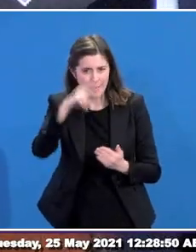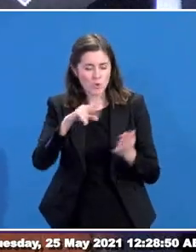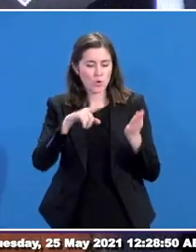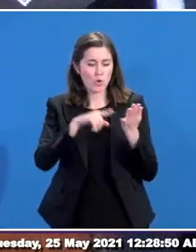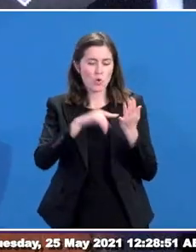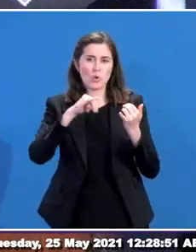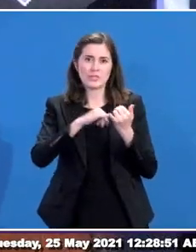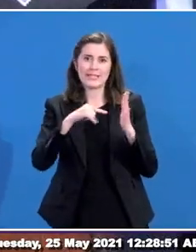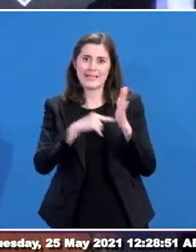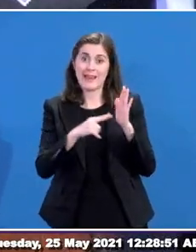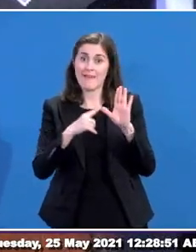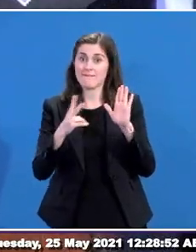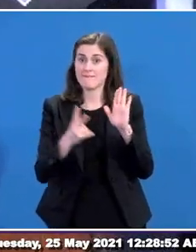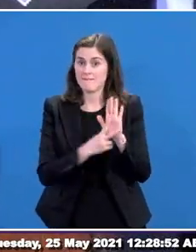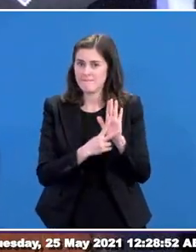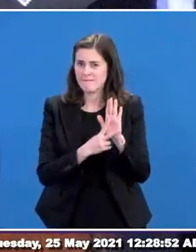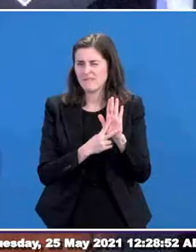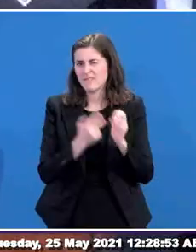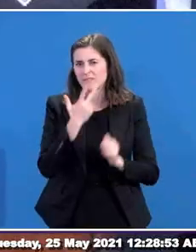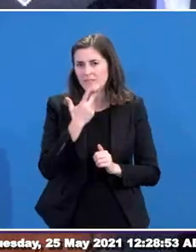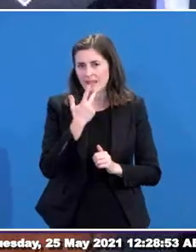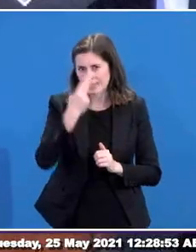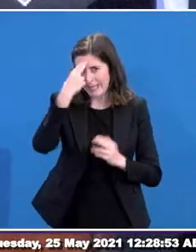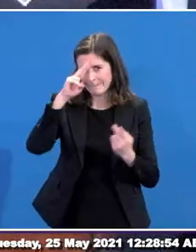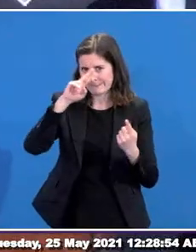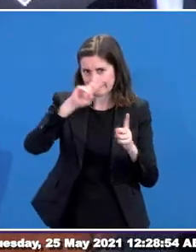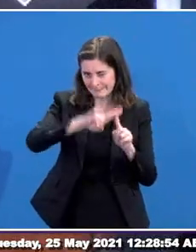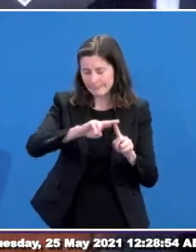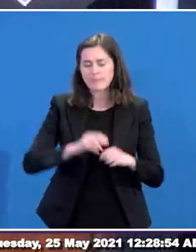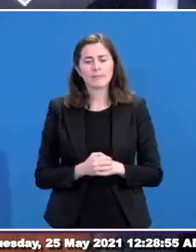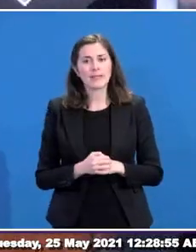And this support worker had a really good relationship with Carl.